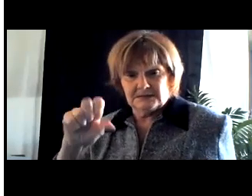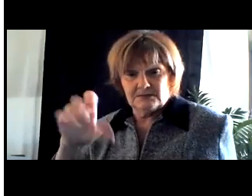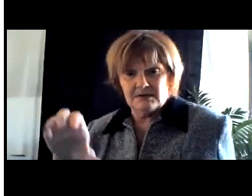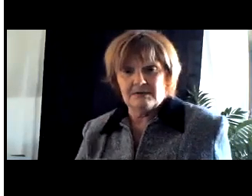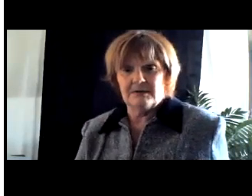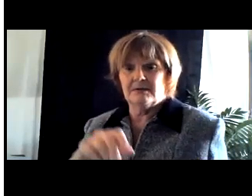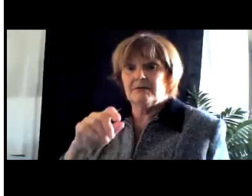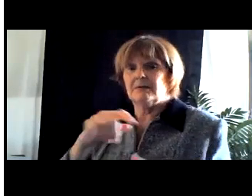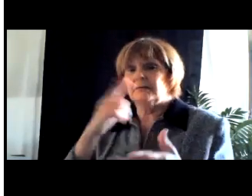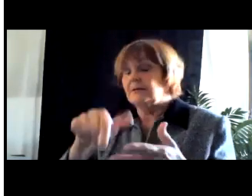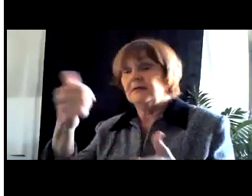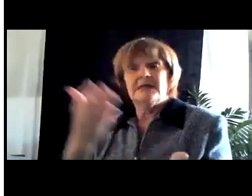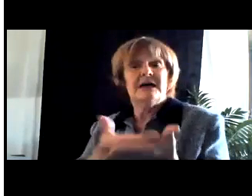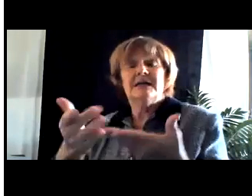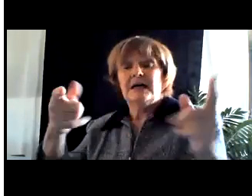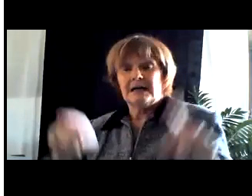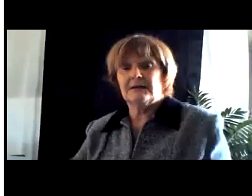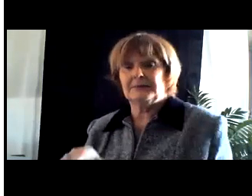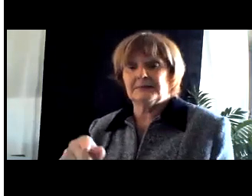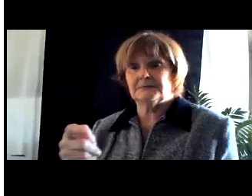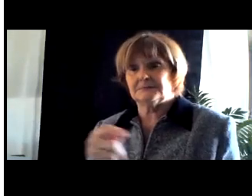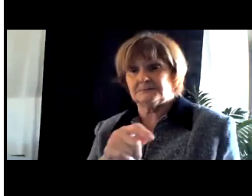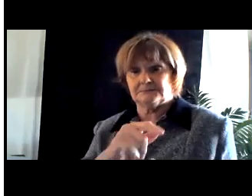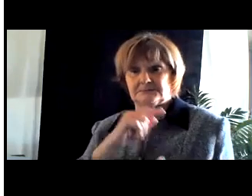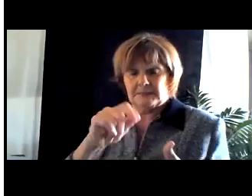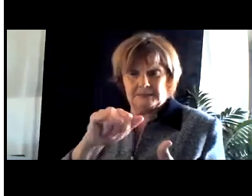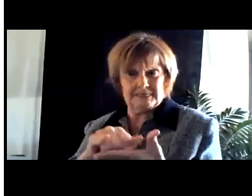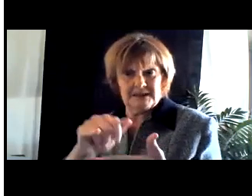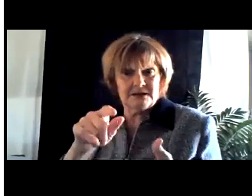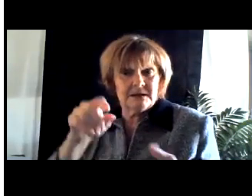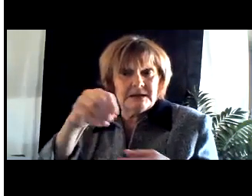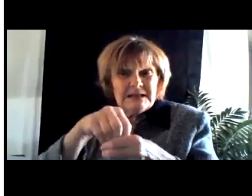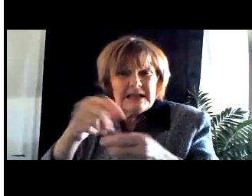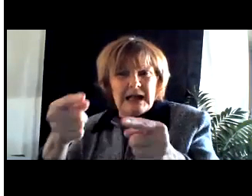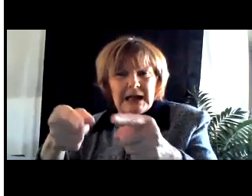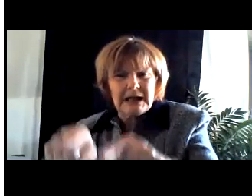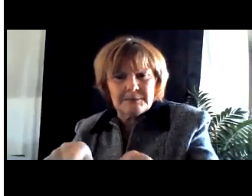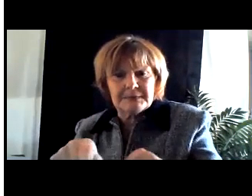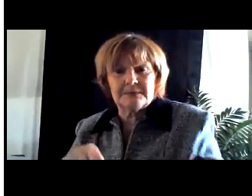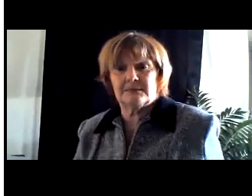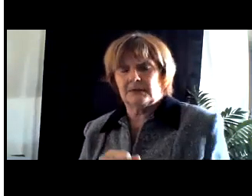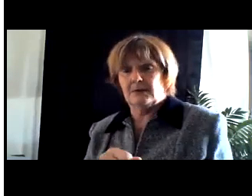or voluntary organizations during disaster. So this is really key when you're someone with an intellectual